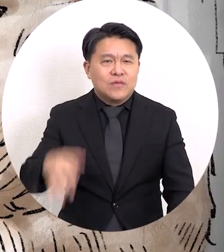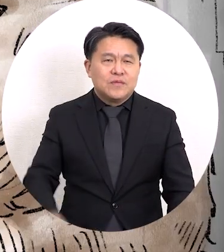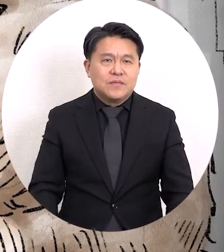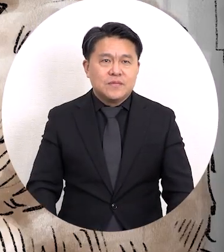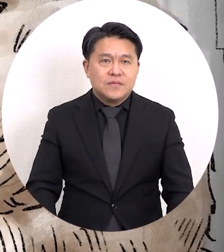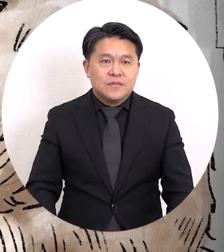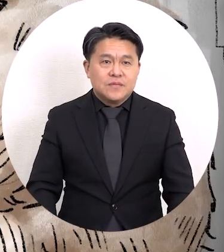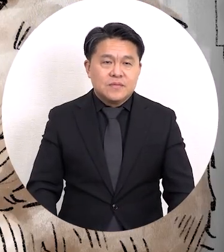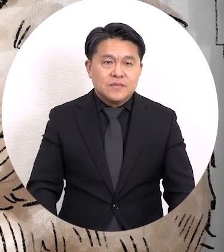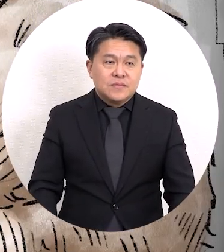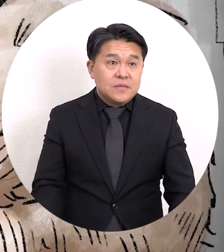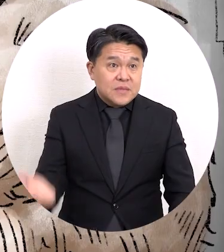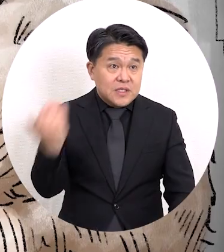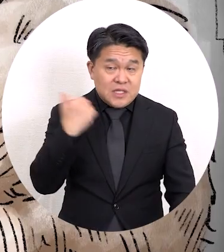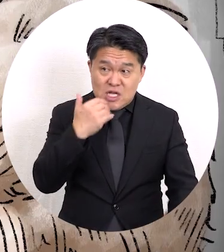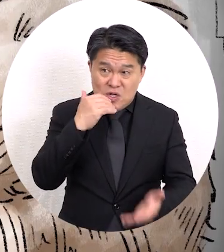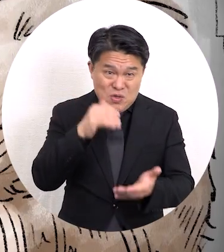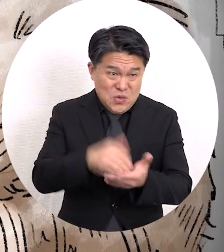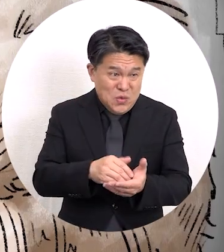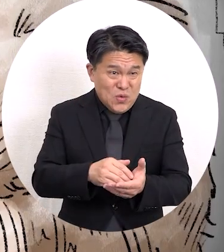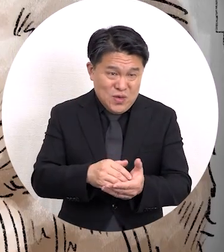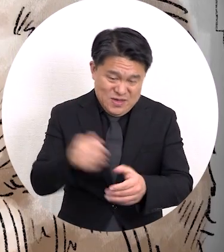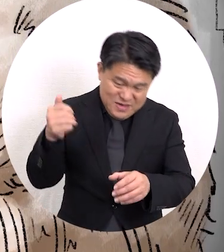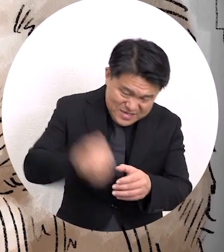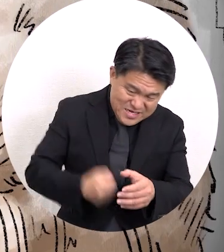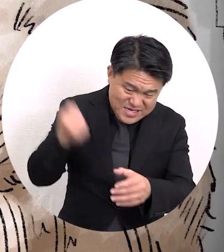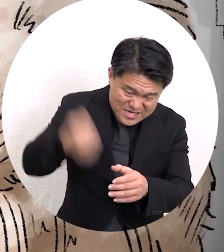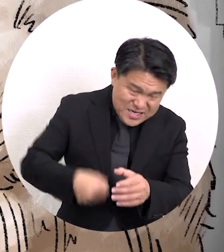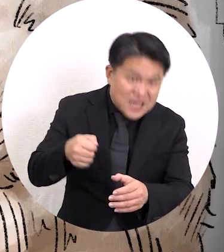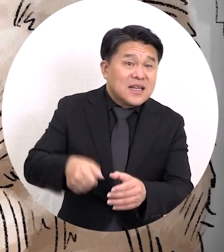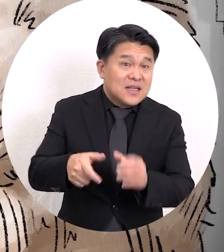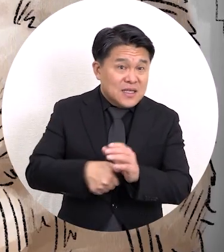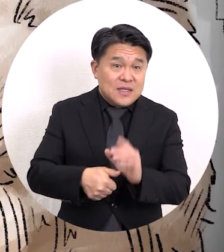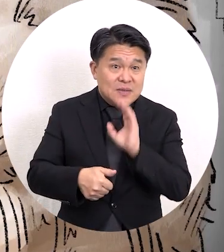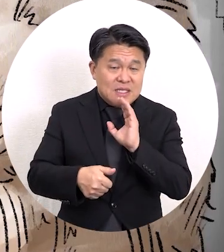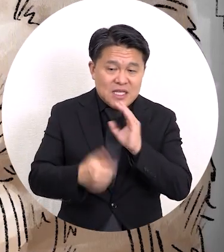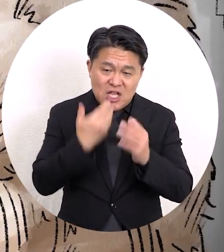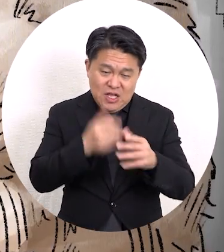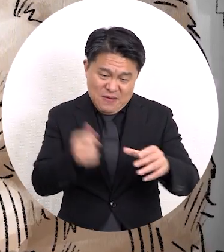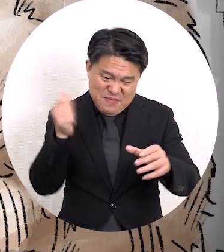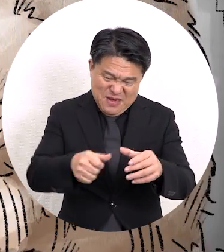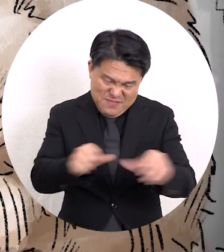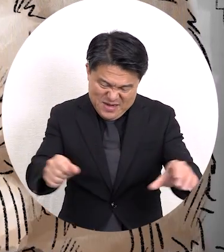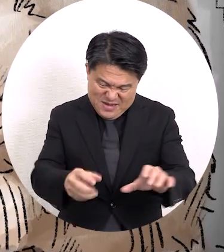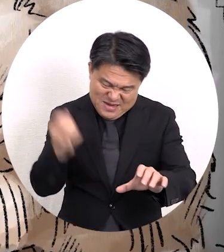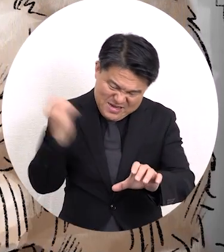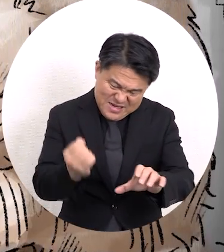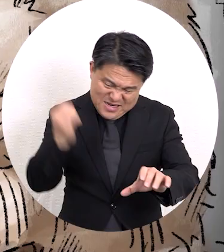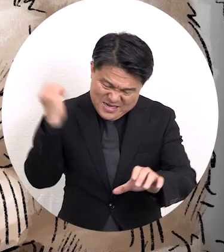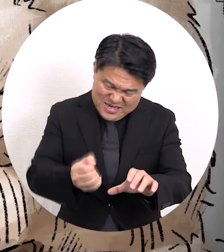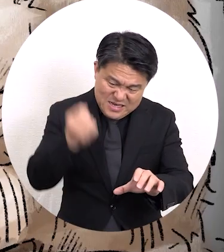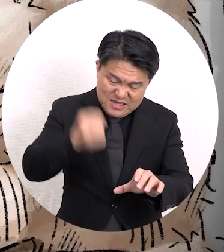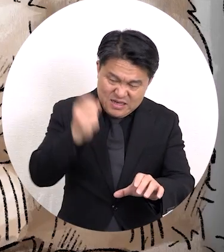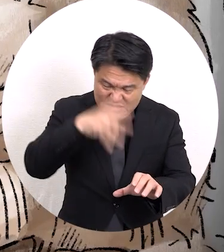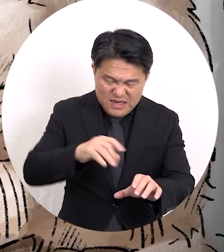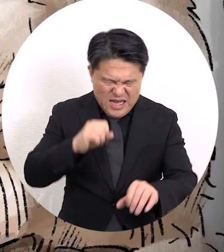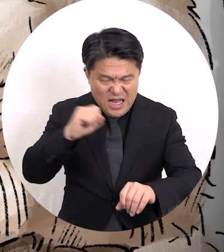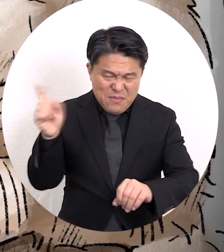That was the Paleolithic era. Initially, the act of breaking stones must have been done haphazardly